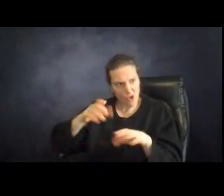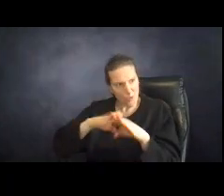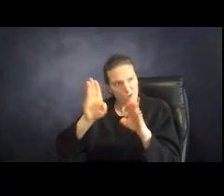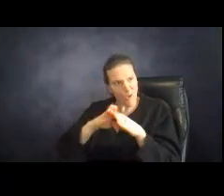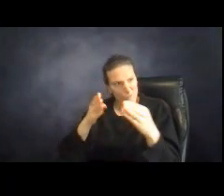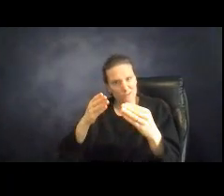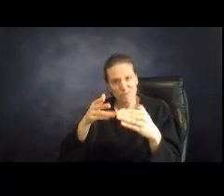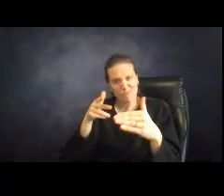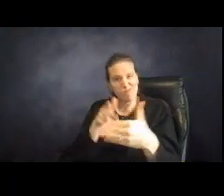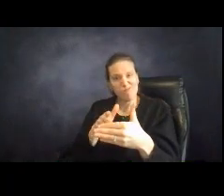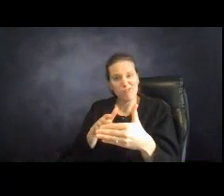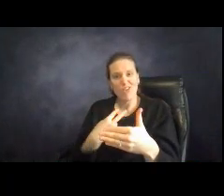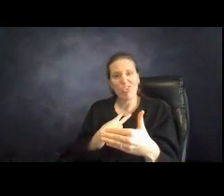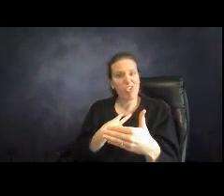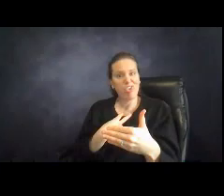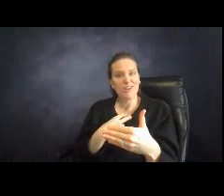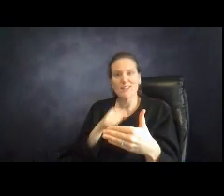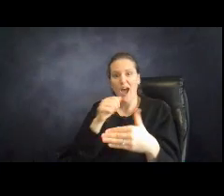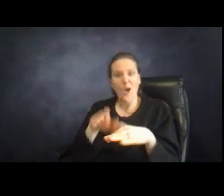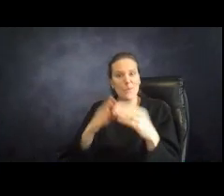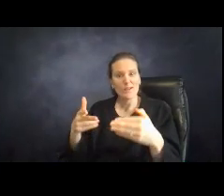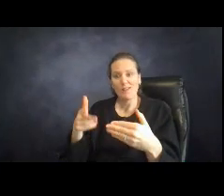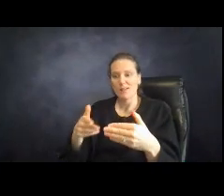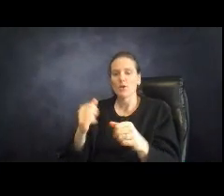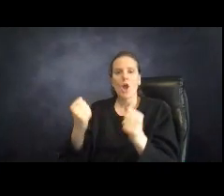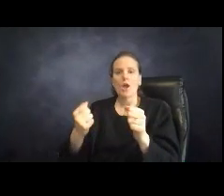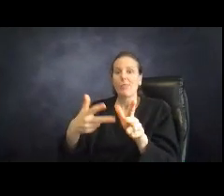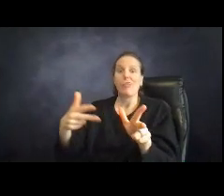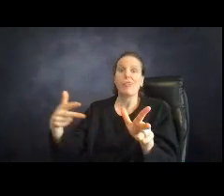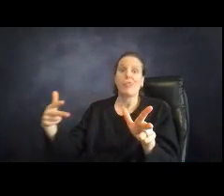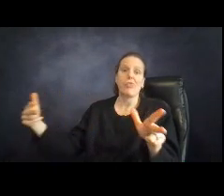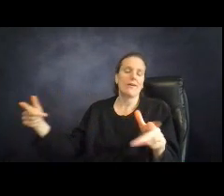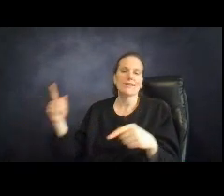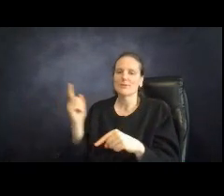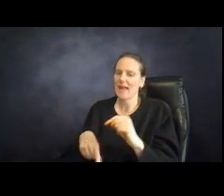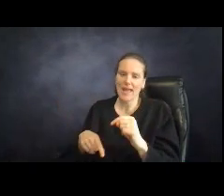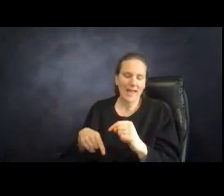and the garage door's not opening. Meanwhile, all these cars are backing up, you just can't get that glucose into the cell.